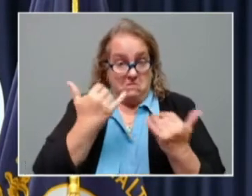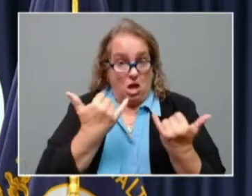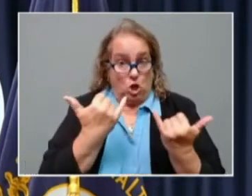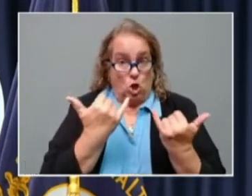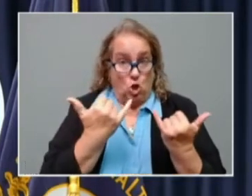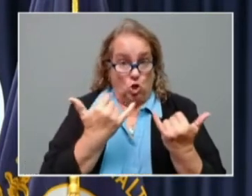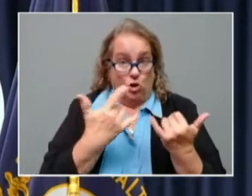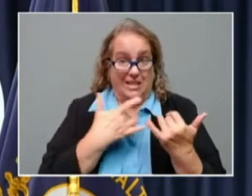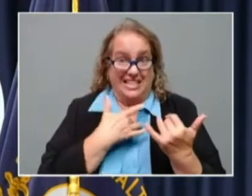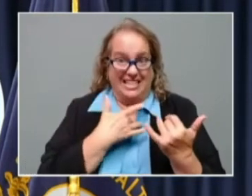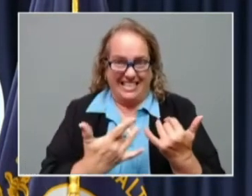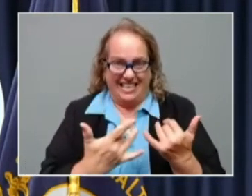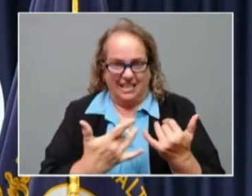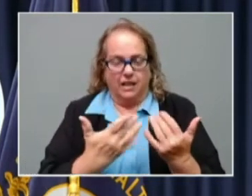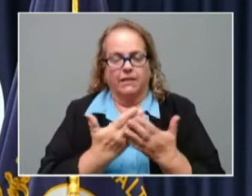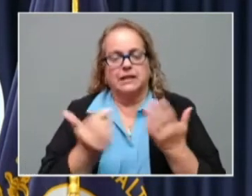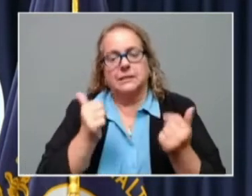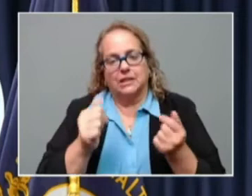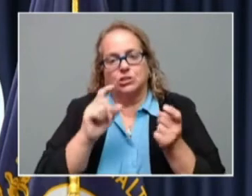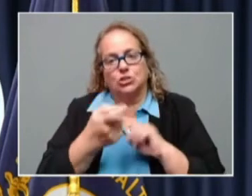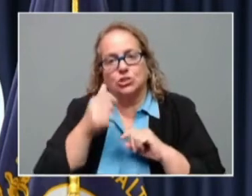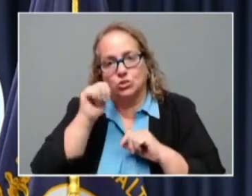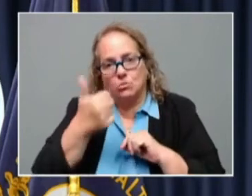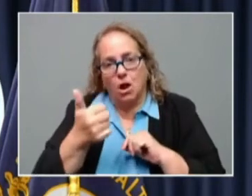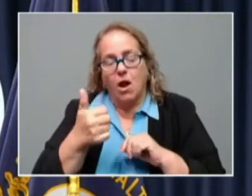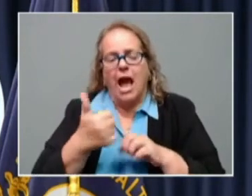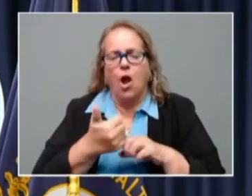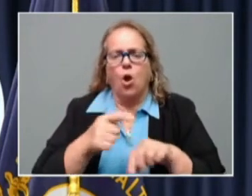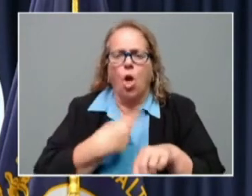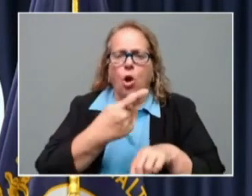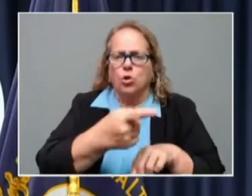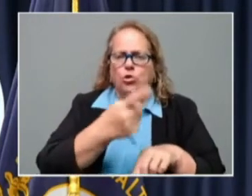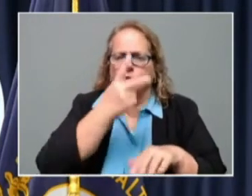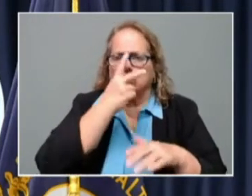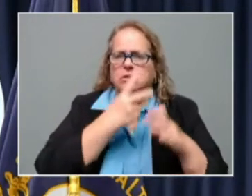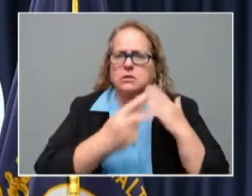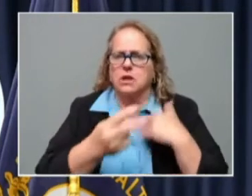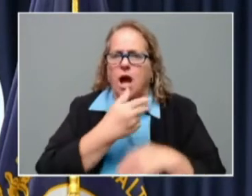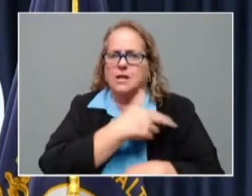tomorrow. How long do you anticipate that hospitals are going to need extra